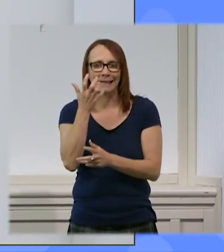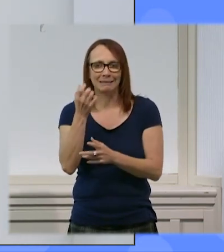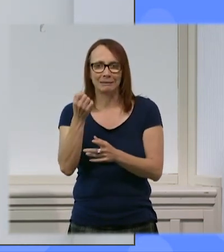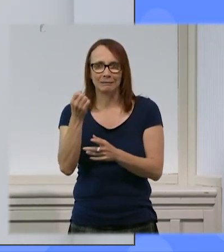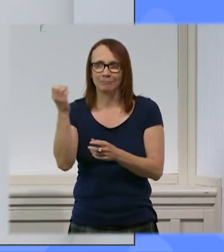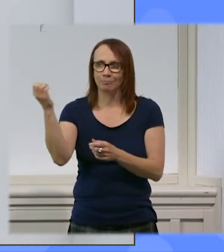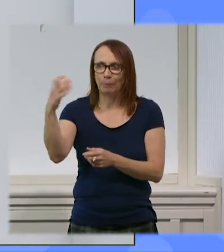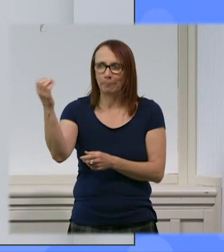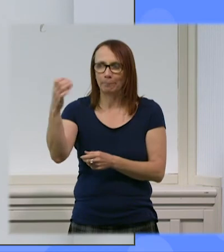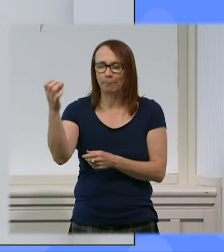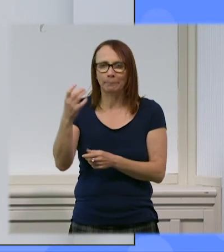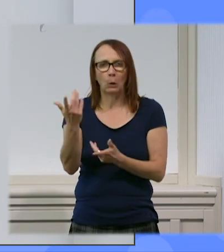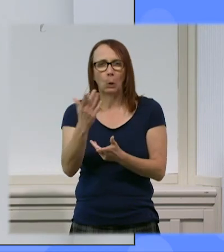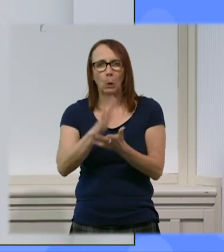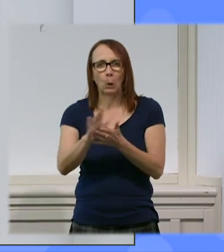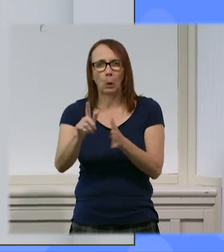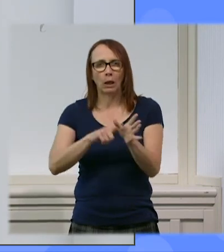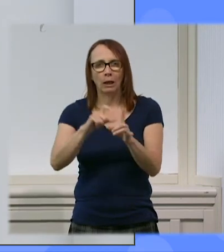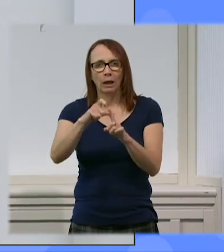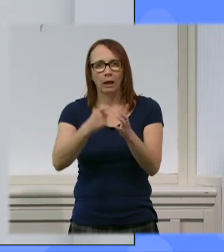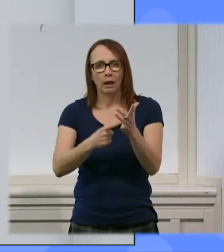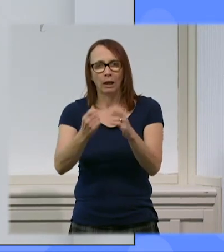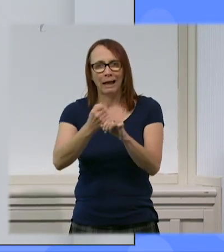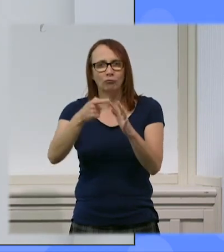are talking about using hydrogen the gas network but actually let's just focus on